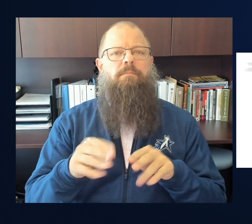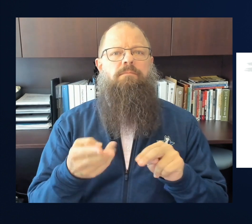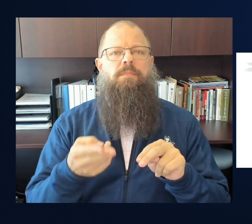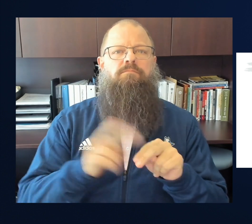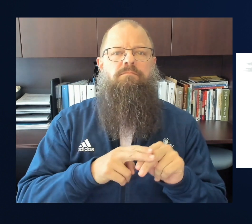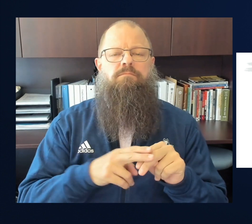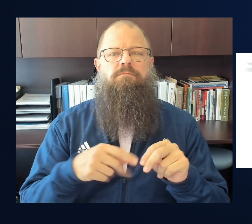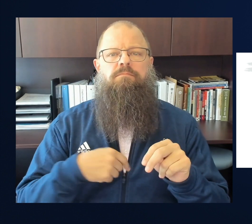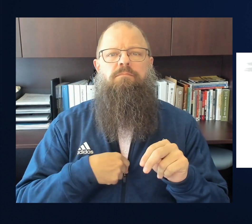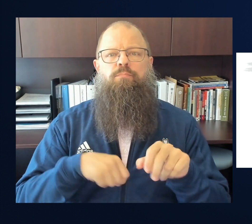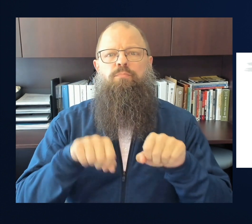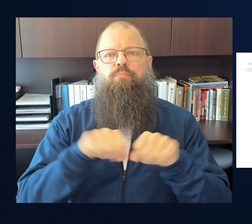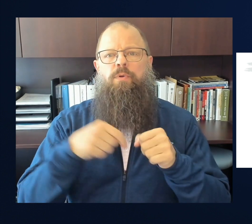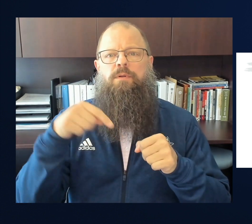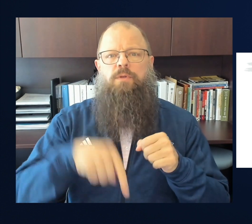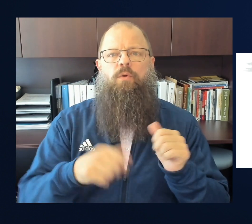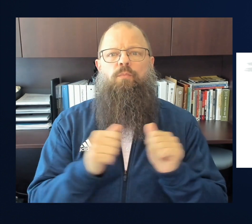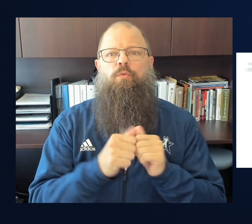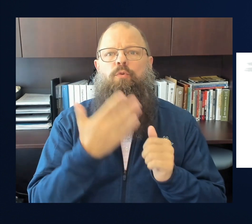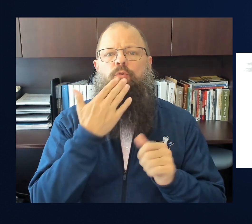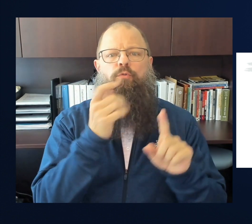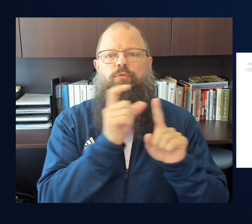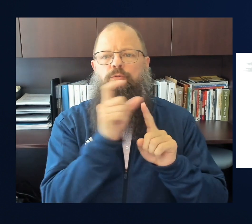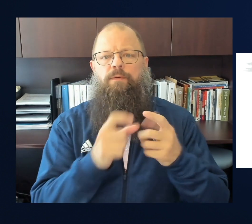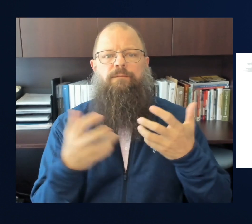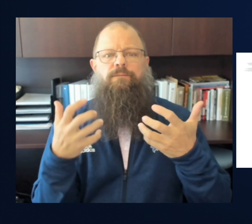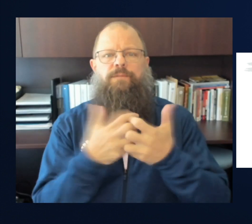Now I'd like to take it one step further and break it down with